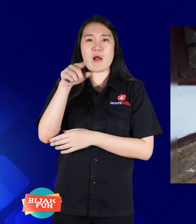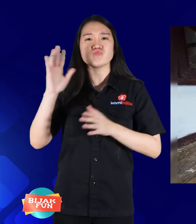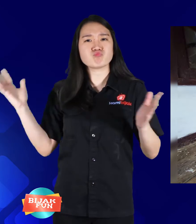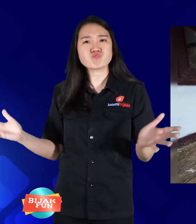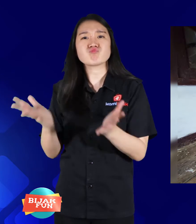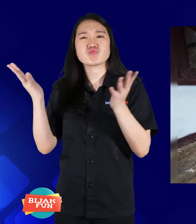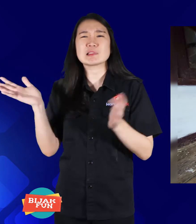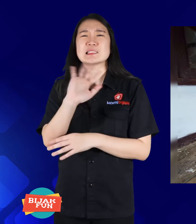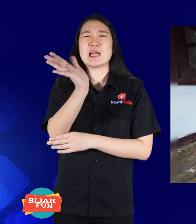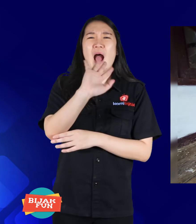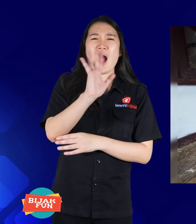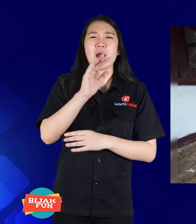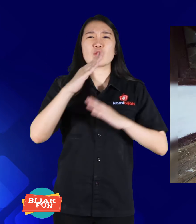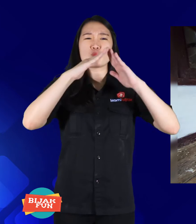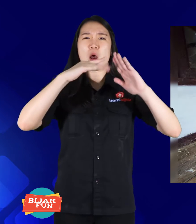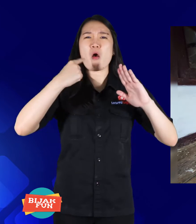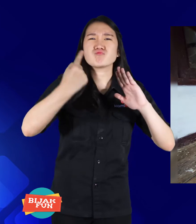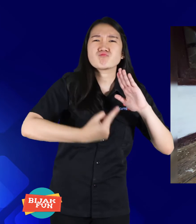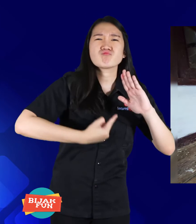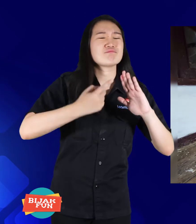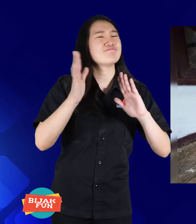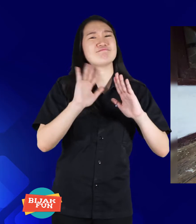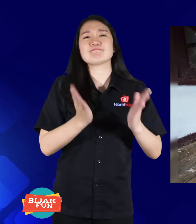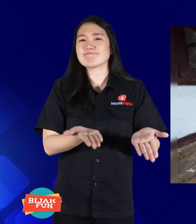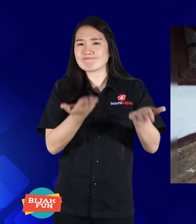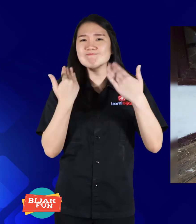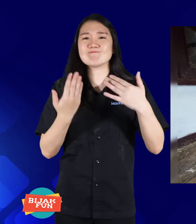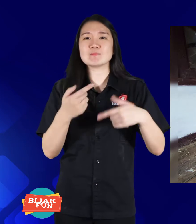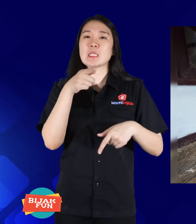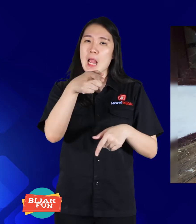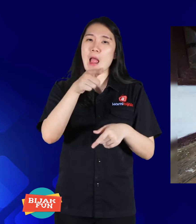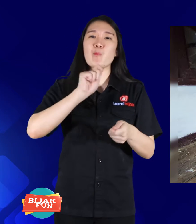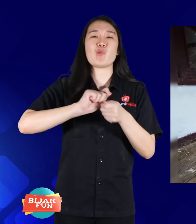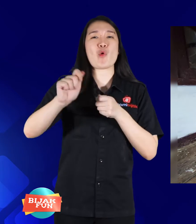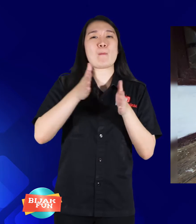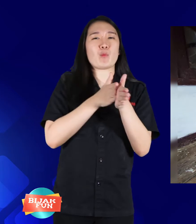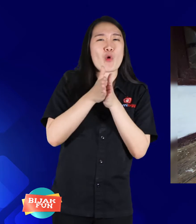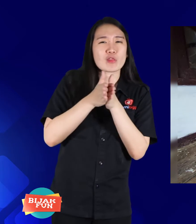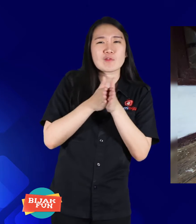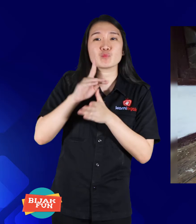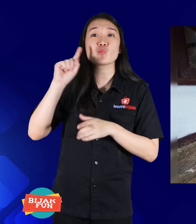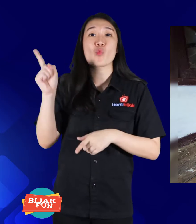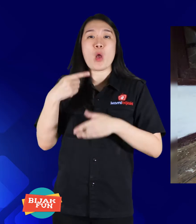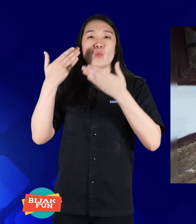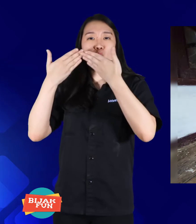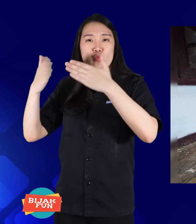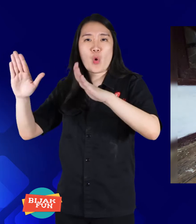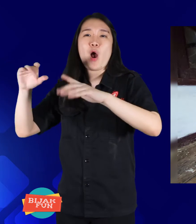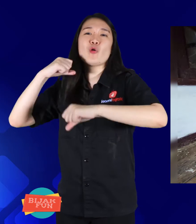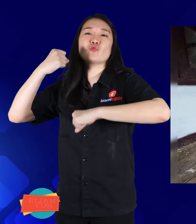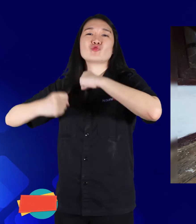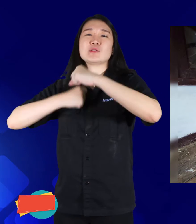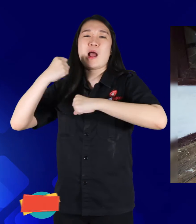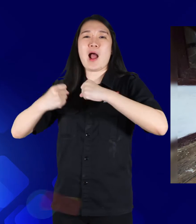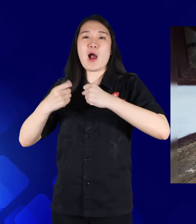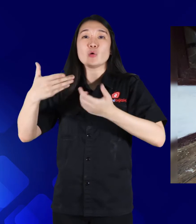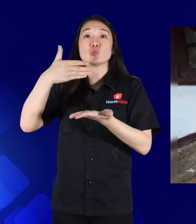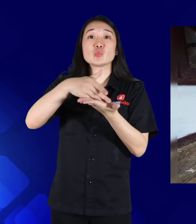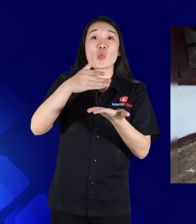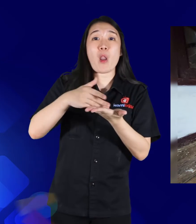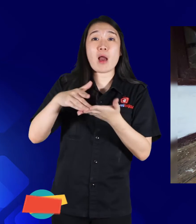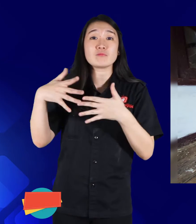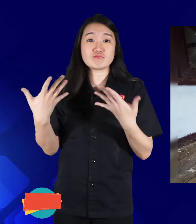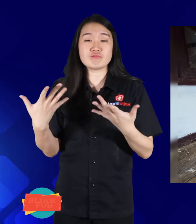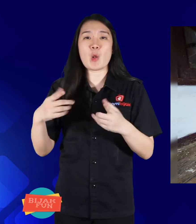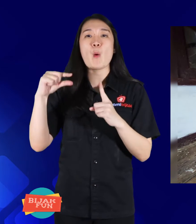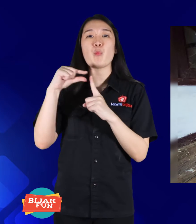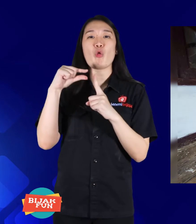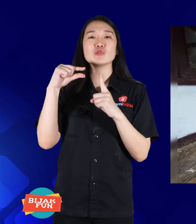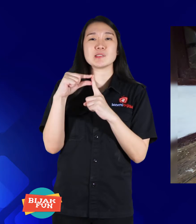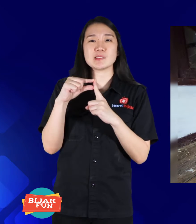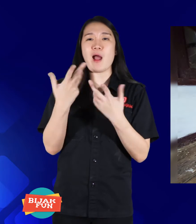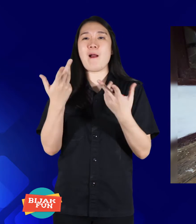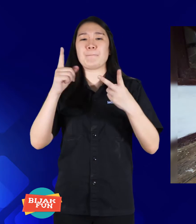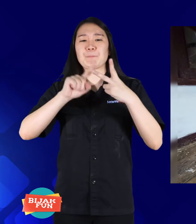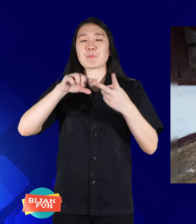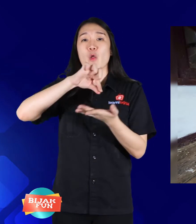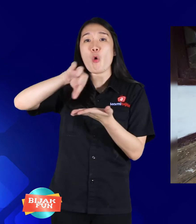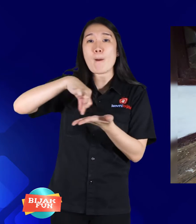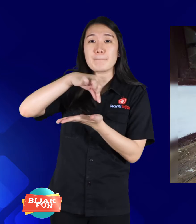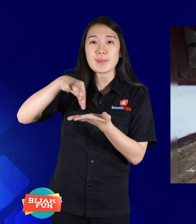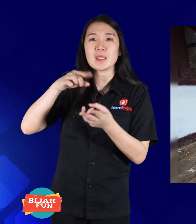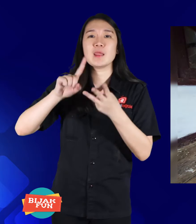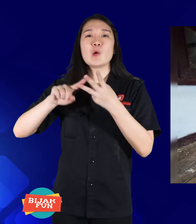encourage that do not stay at home and motivate he started to open a business selling pulses, coffee,